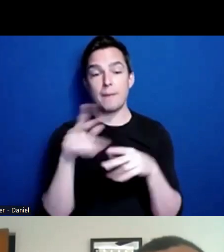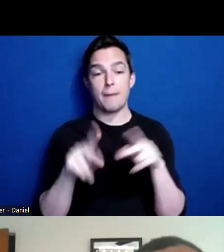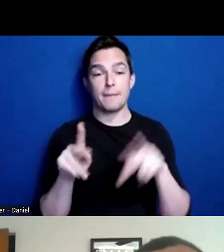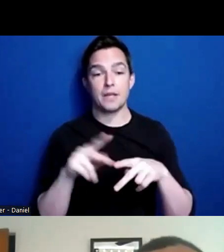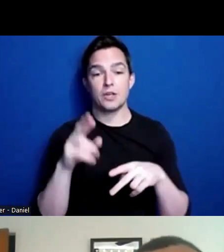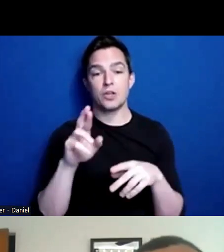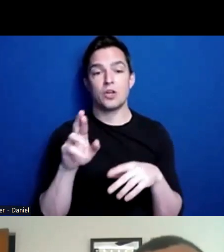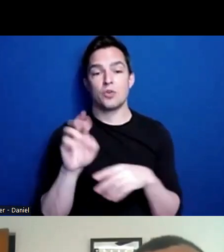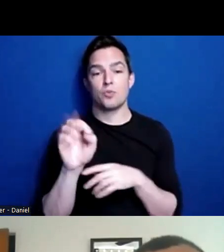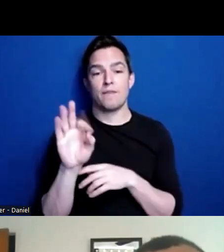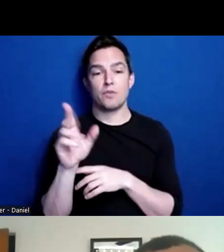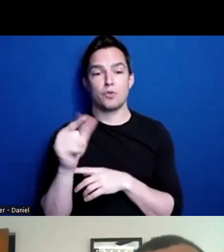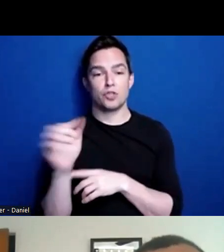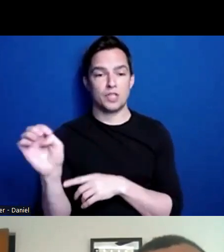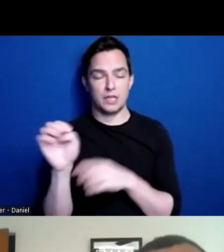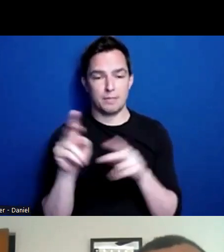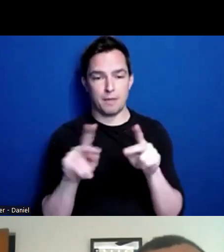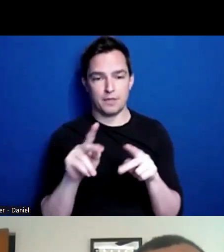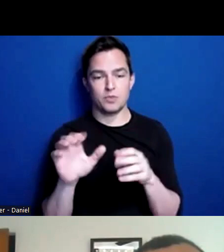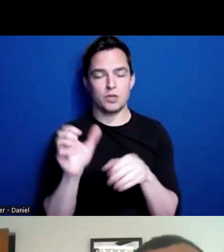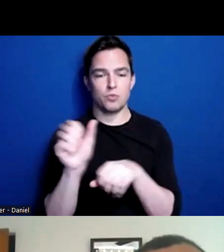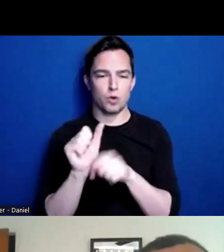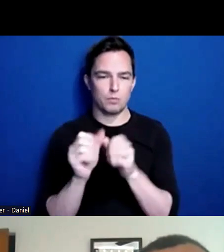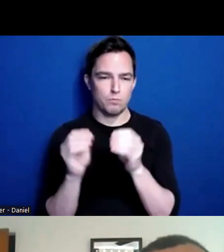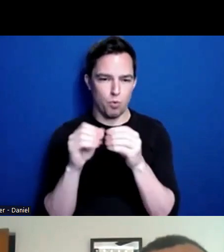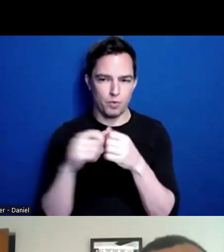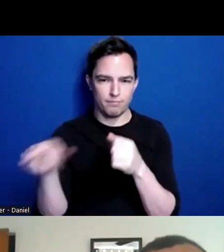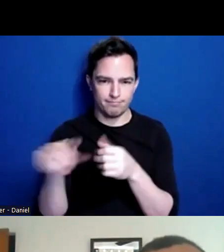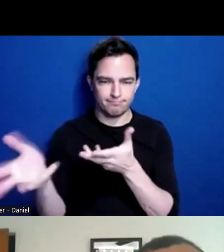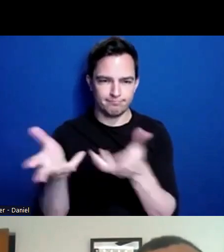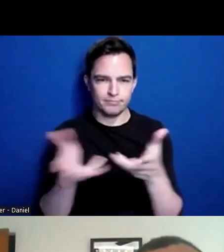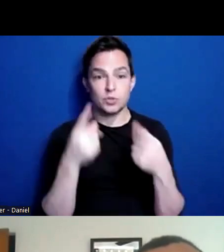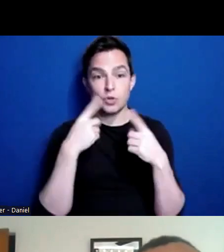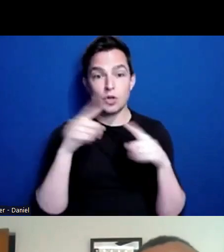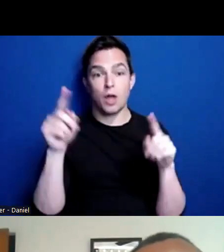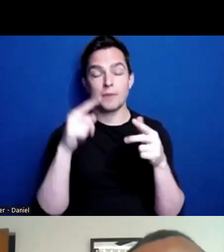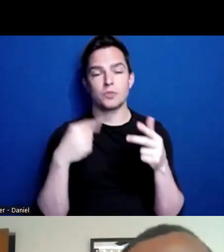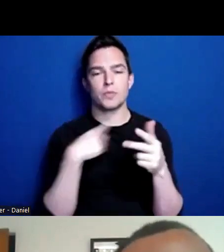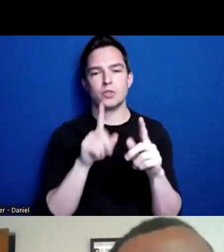et cetera. And I think in order to accomplish that, I think there has to be really targeted